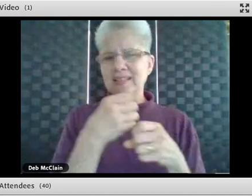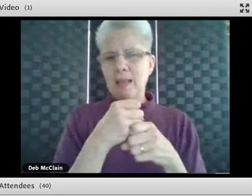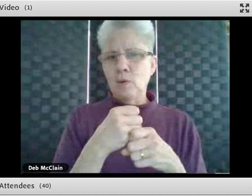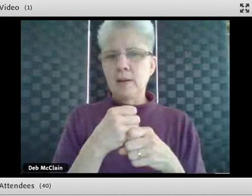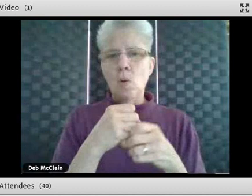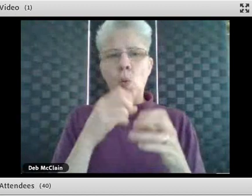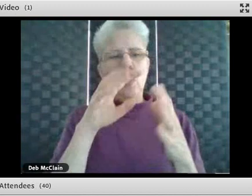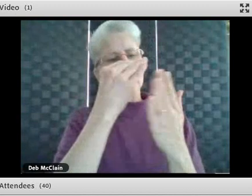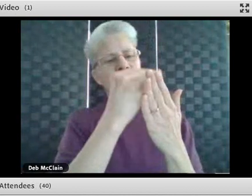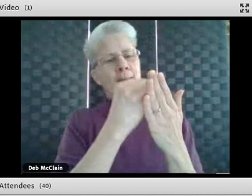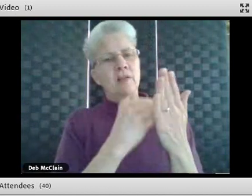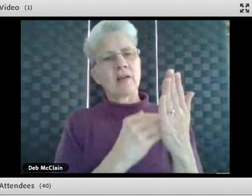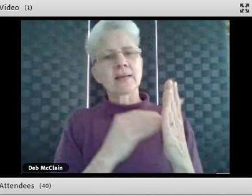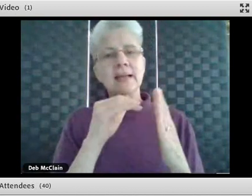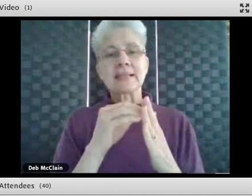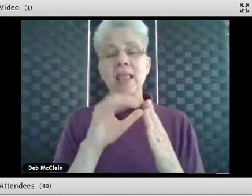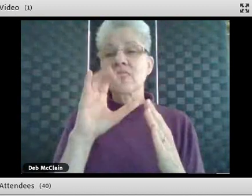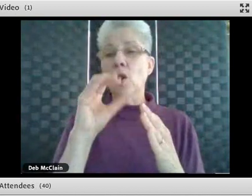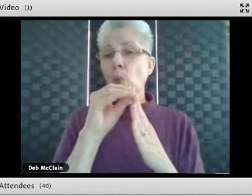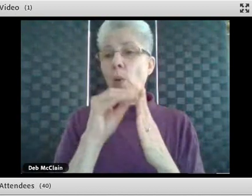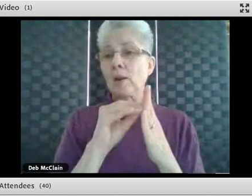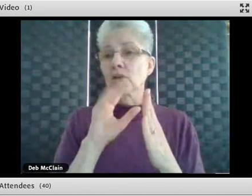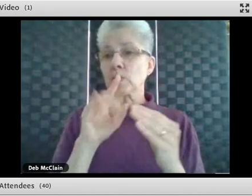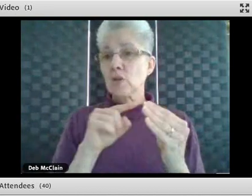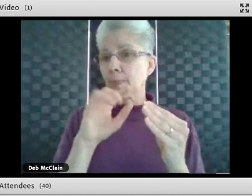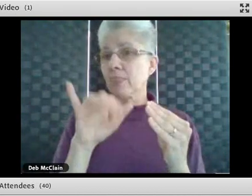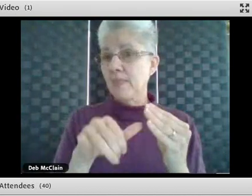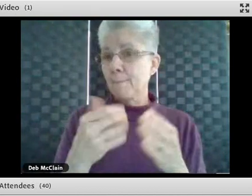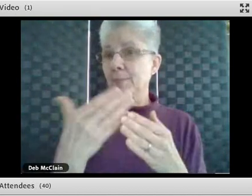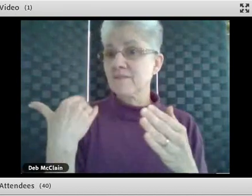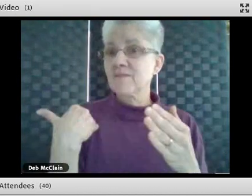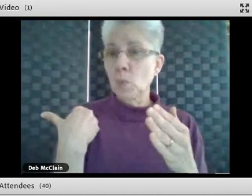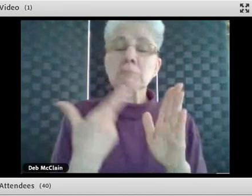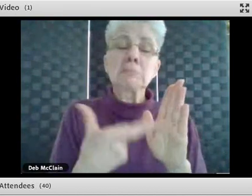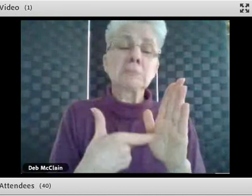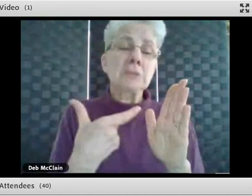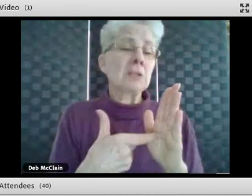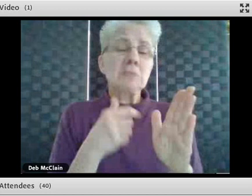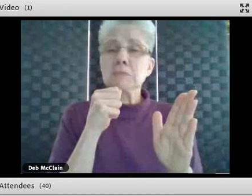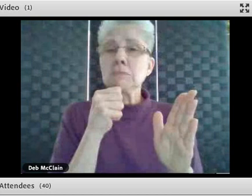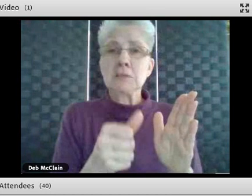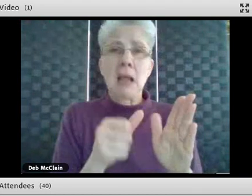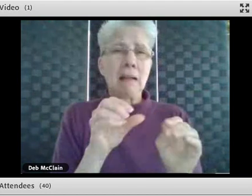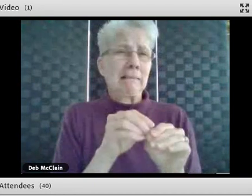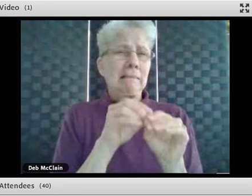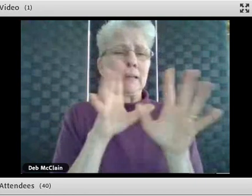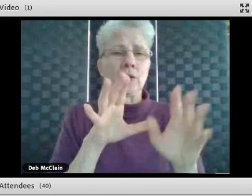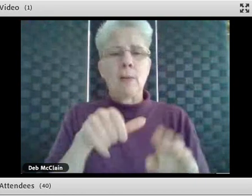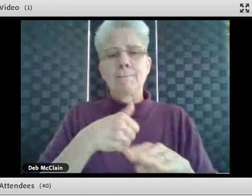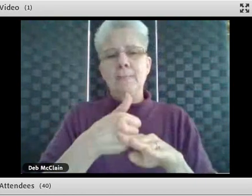elsewhere in the record. So, it's as we've talked about -- you know, sometimes it's not here, just based upon this information,